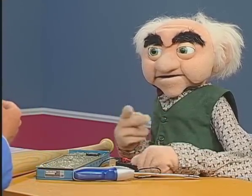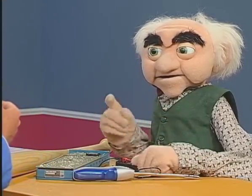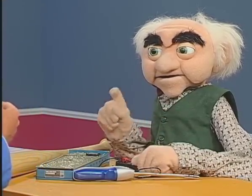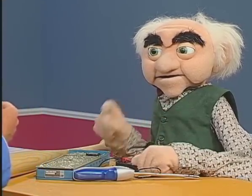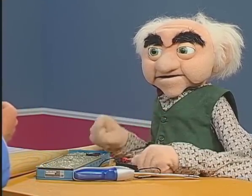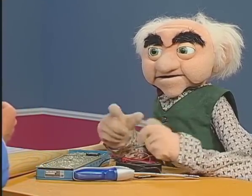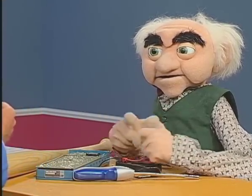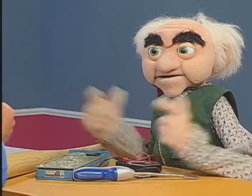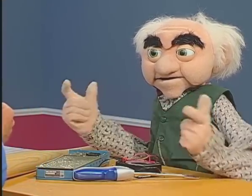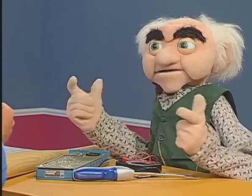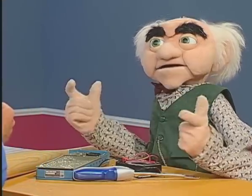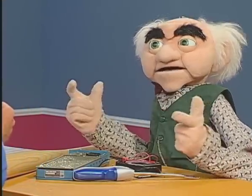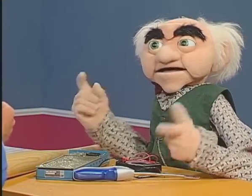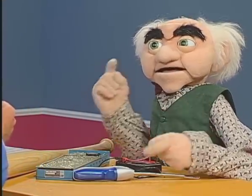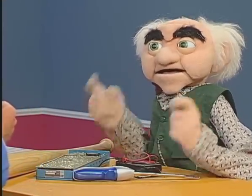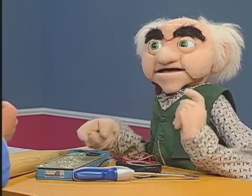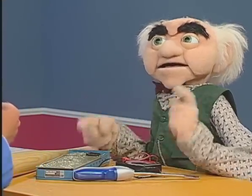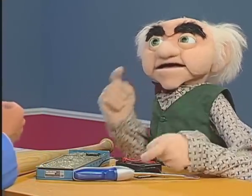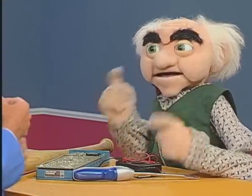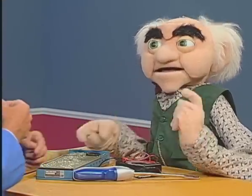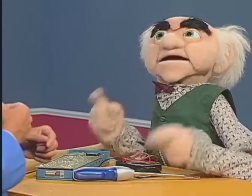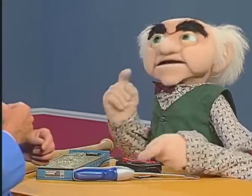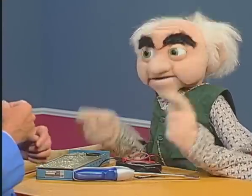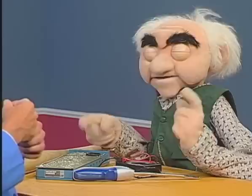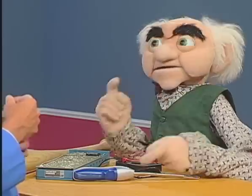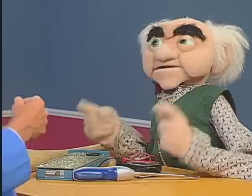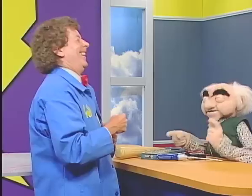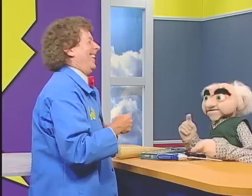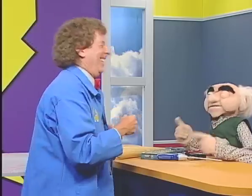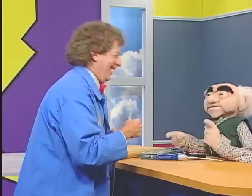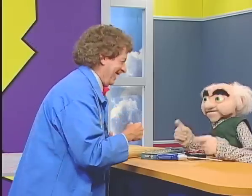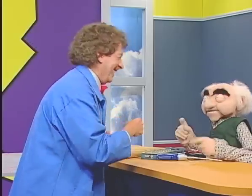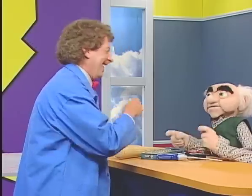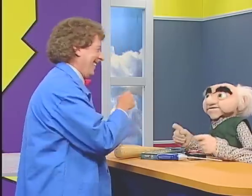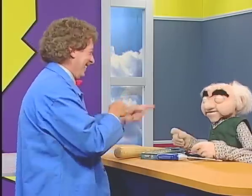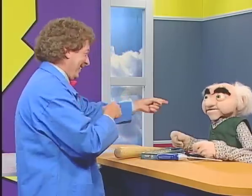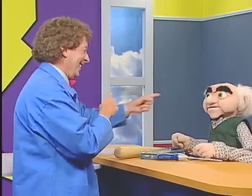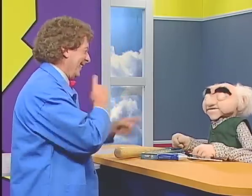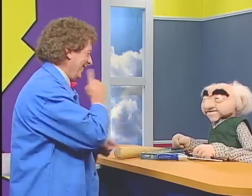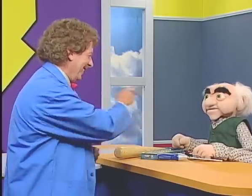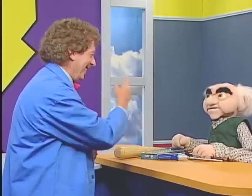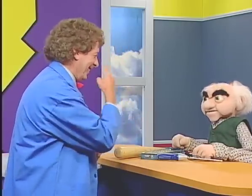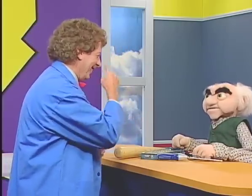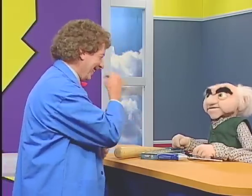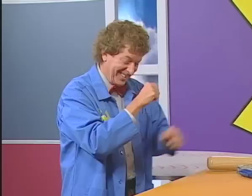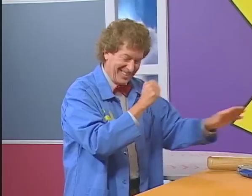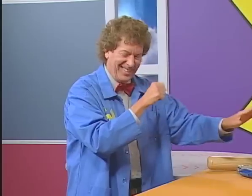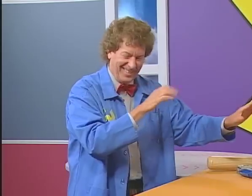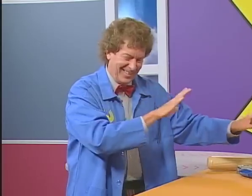YOU'LL NEED TO MAKE A BIG ADJUSTMENT, EH? HAH, HAH, HAH, HAH. YOU'RE A FUNNY MAN.